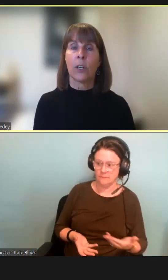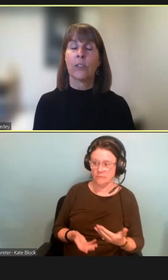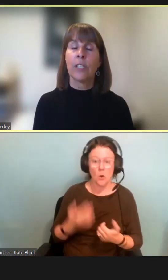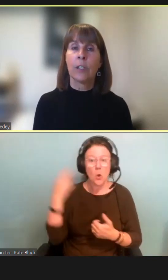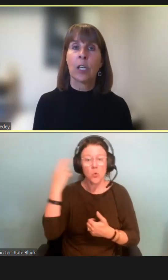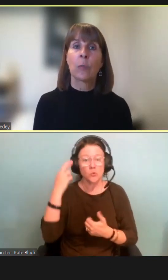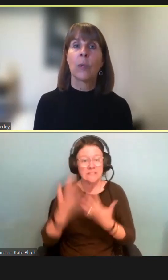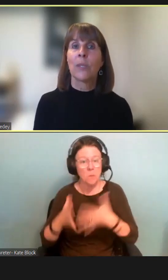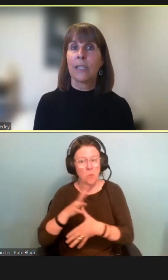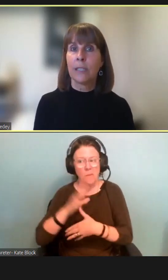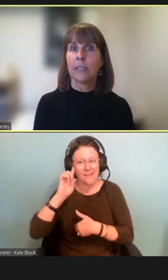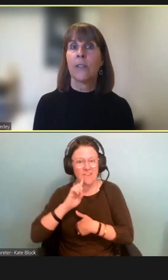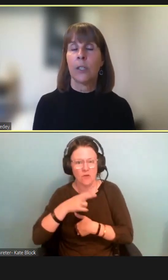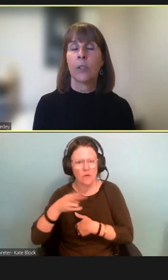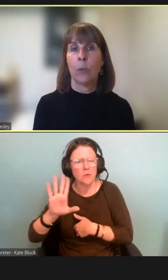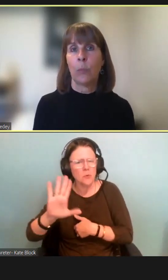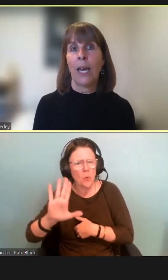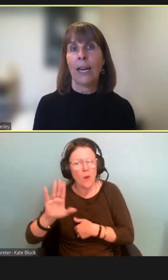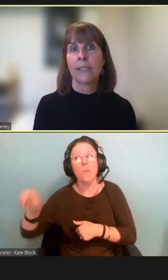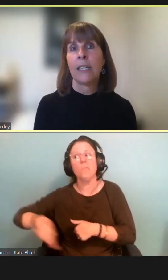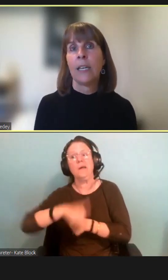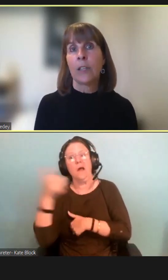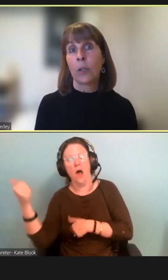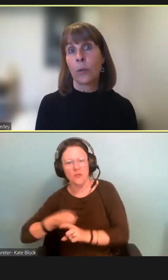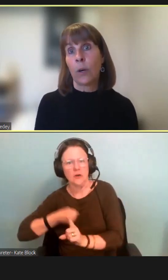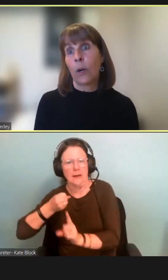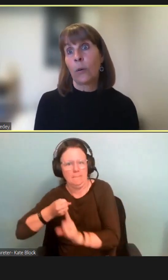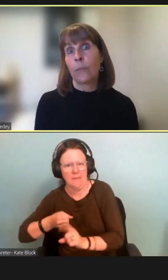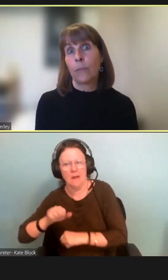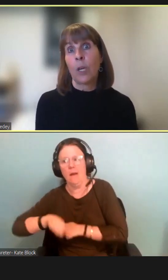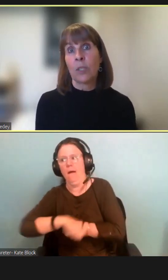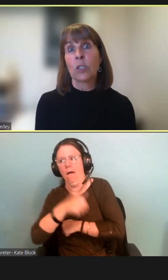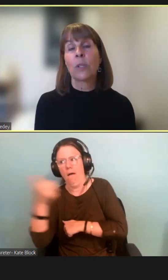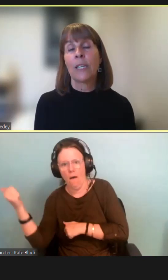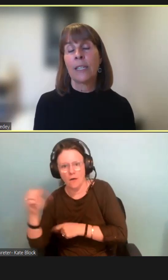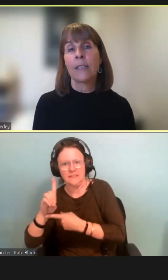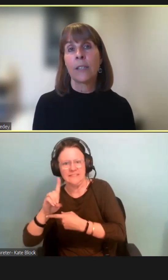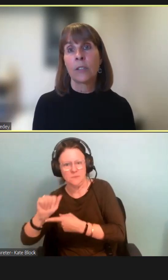hearing but because of other impacts that are are coming to play in their